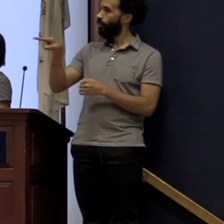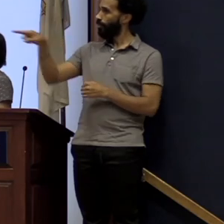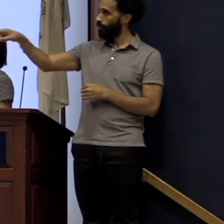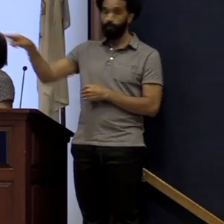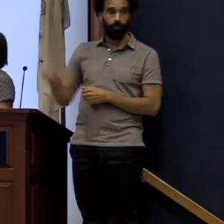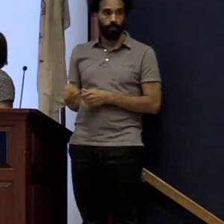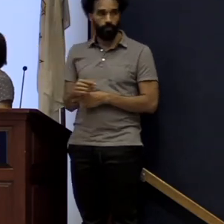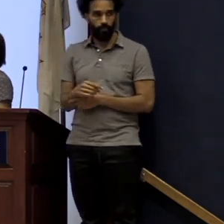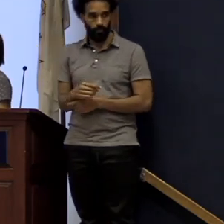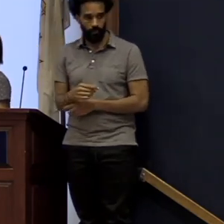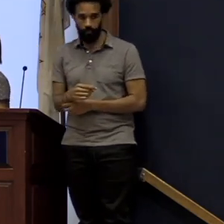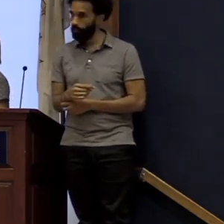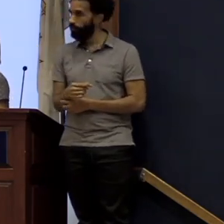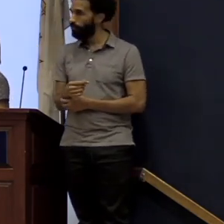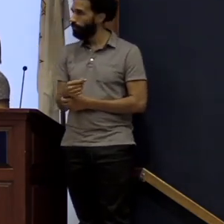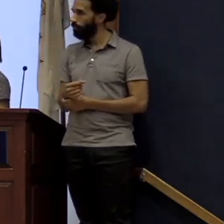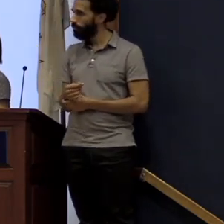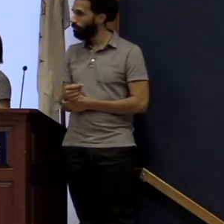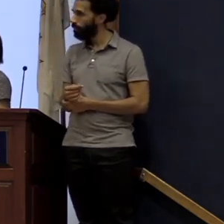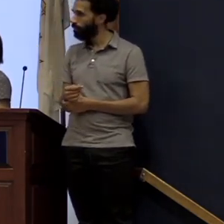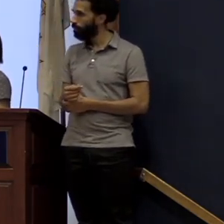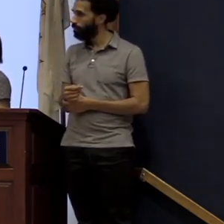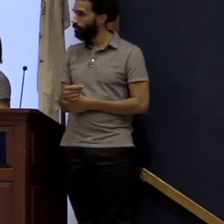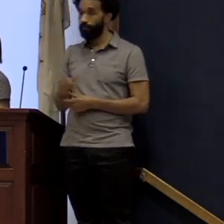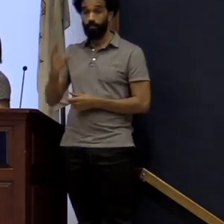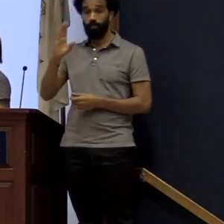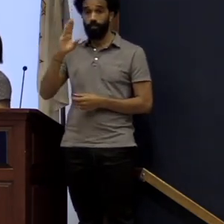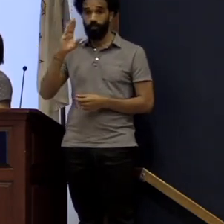Thank you. Hi, I'm DeSan from Rocky view science outreach